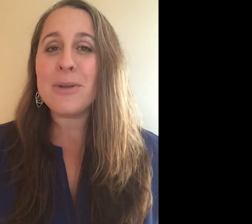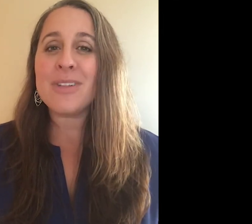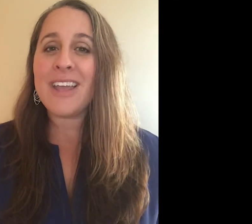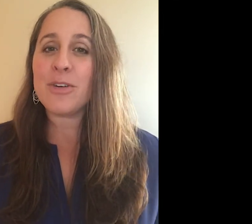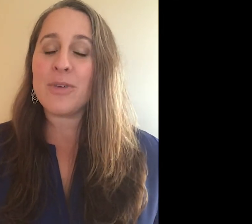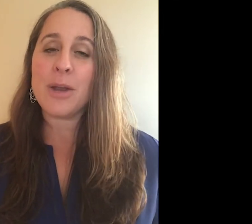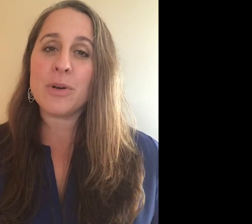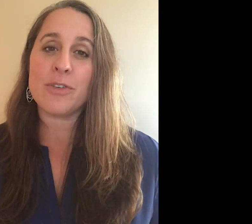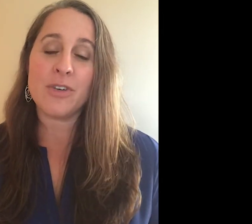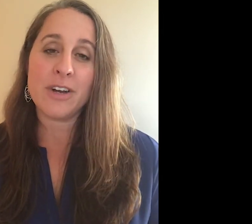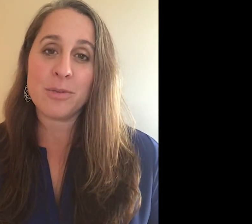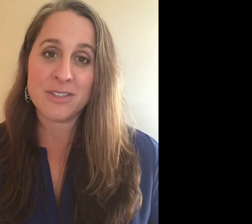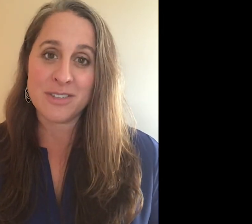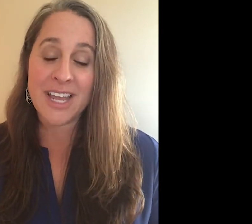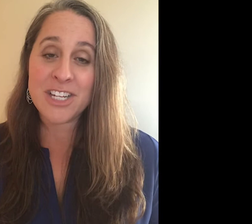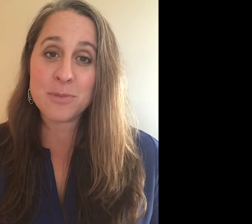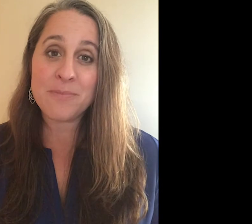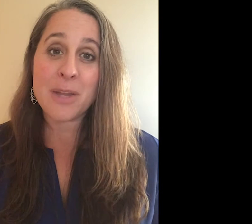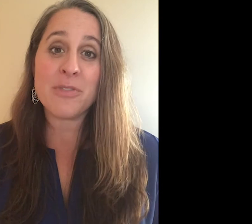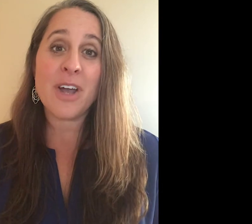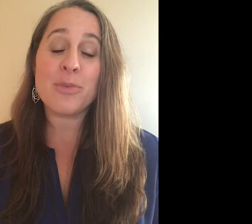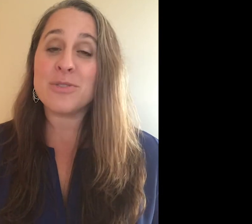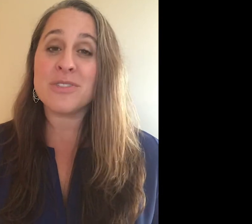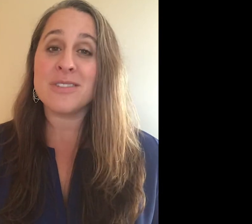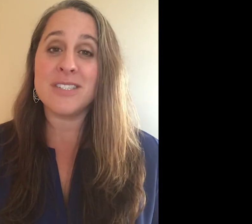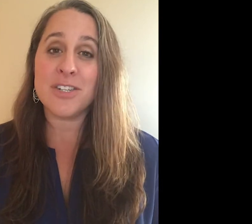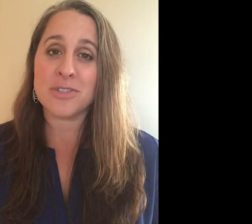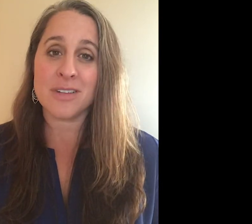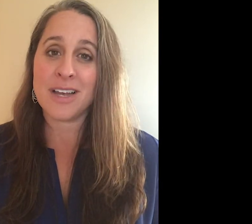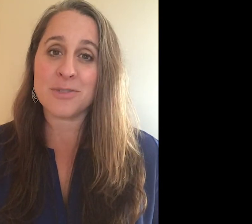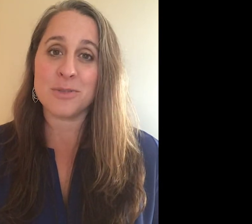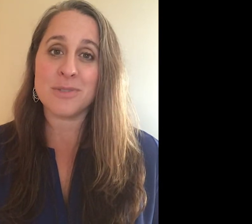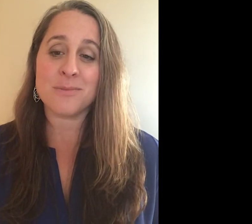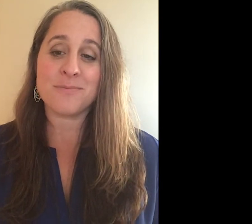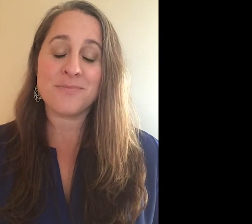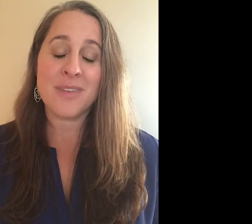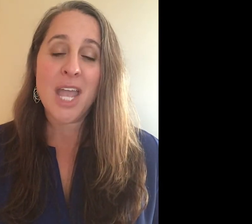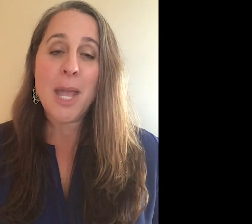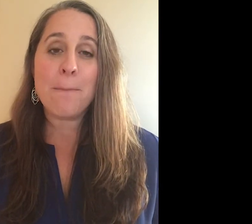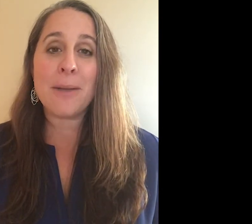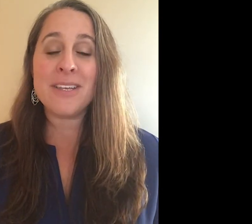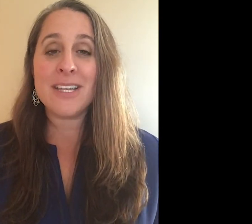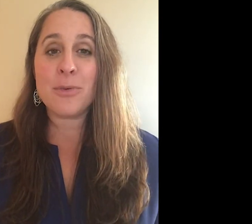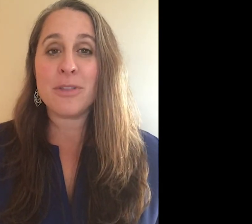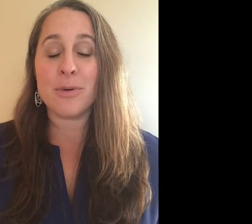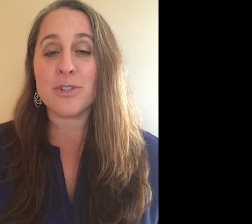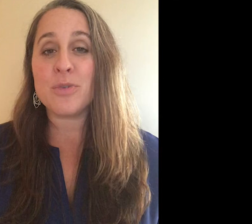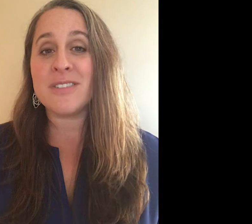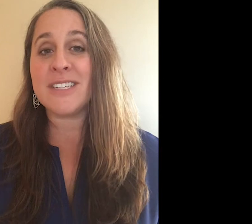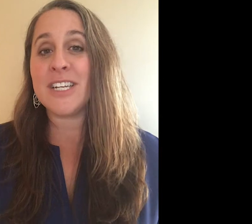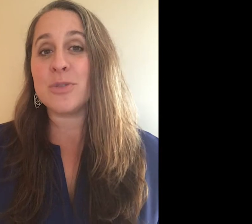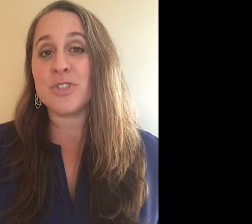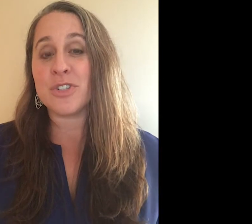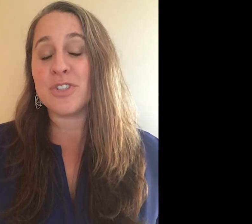but they will lay the groundwork for greater parental engagement and provide resources for teachers in classrooms.